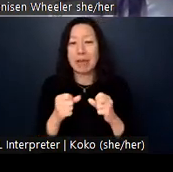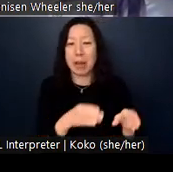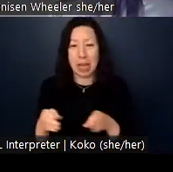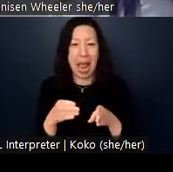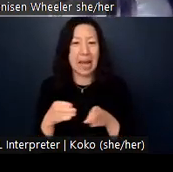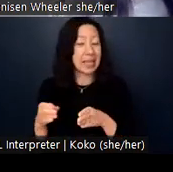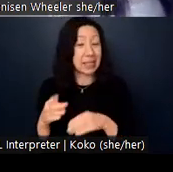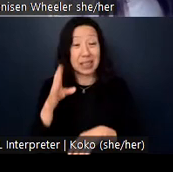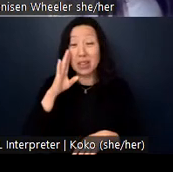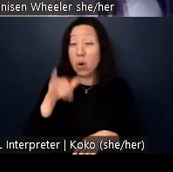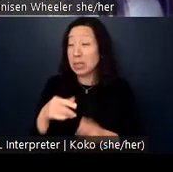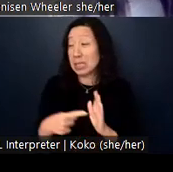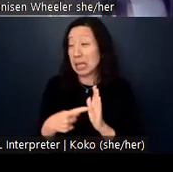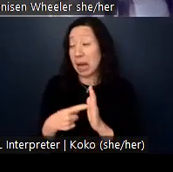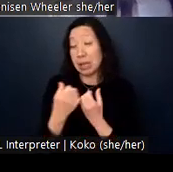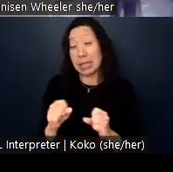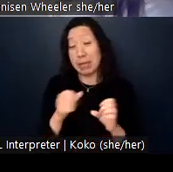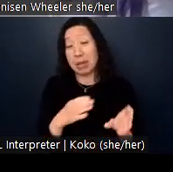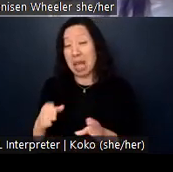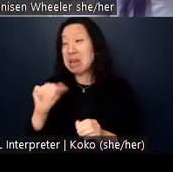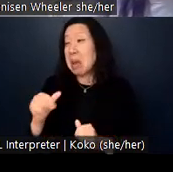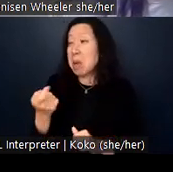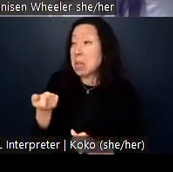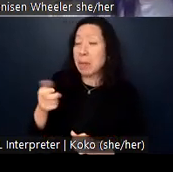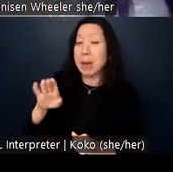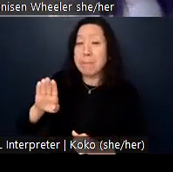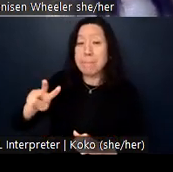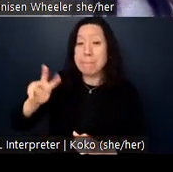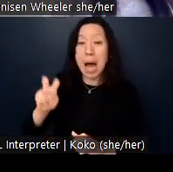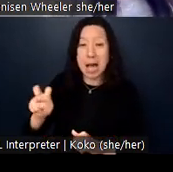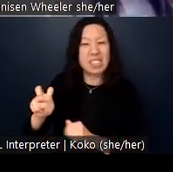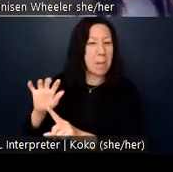a bit of a buzzword in the field, and sometimes it'll always take the time to break down what